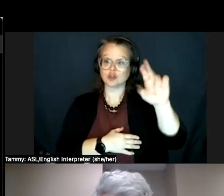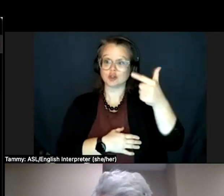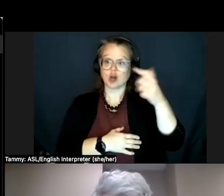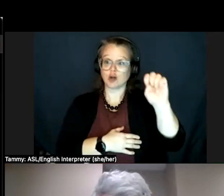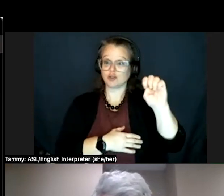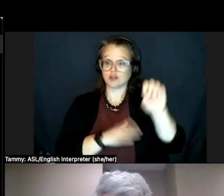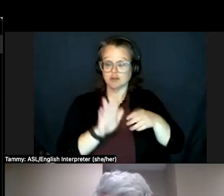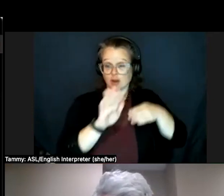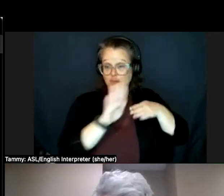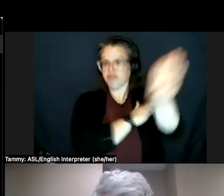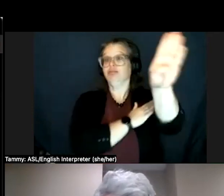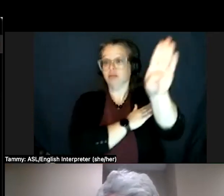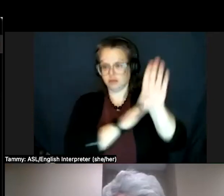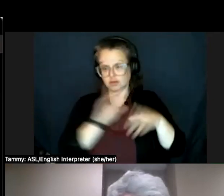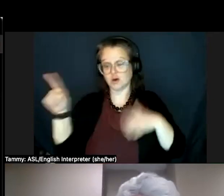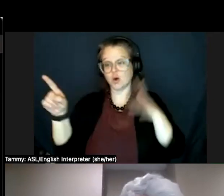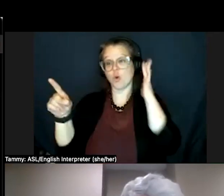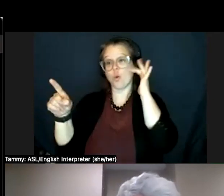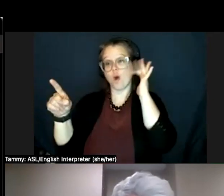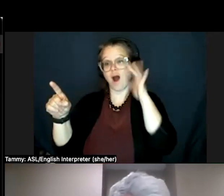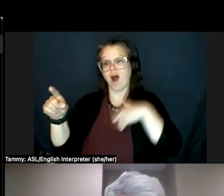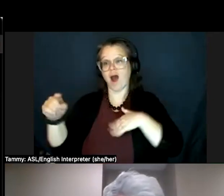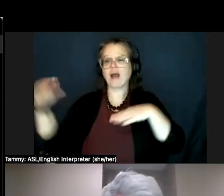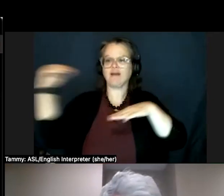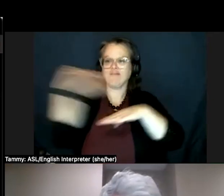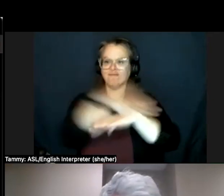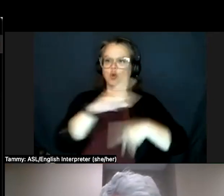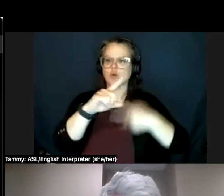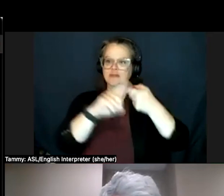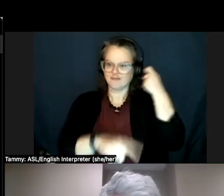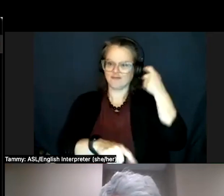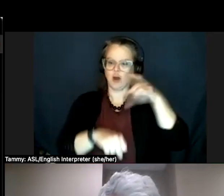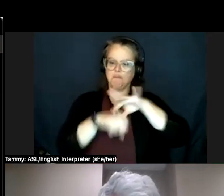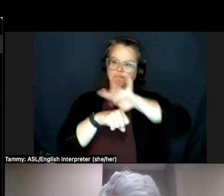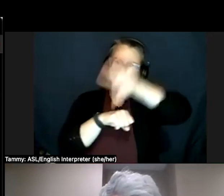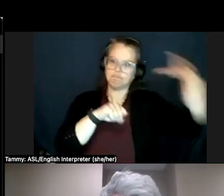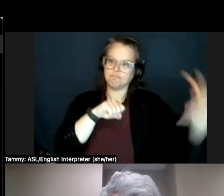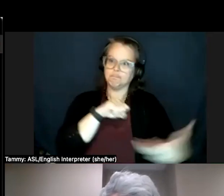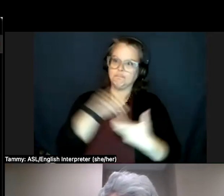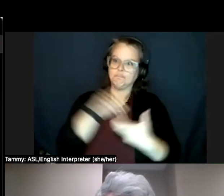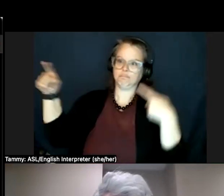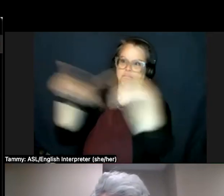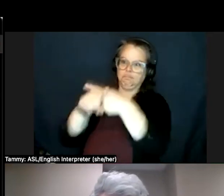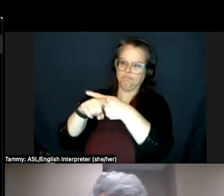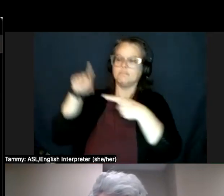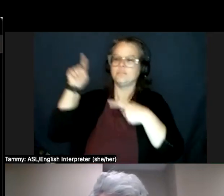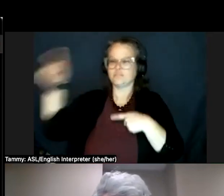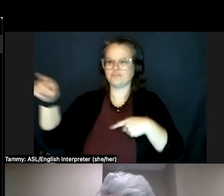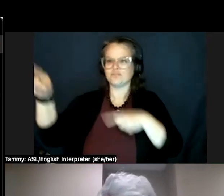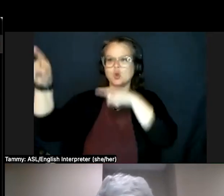that fuel surcharge gets automatically updated into your field. And if you're doing shipments